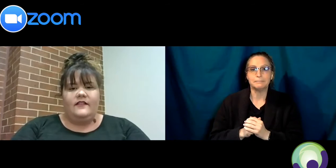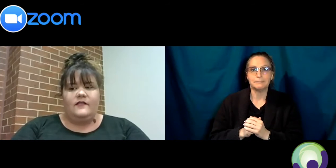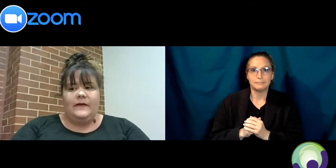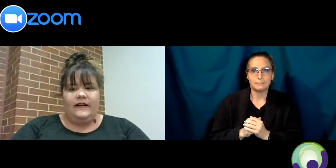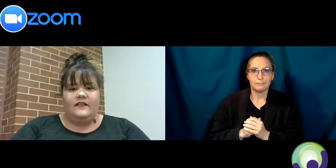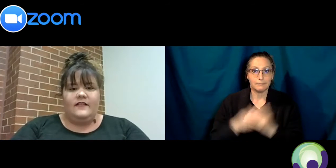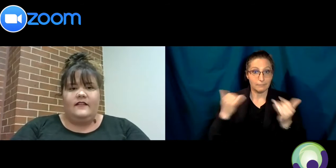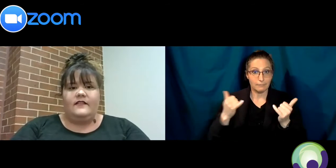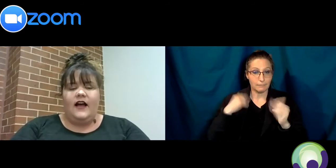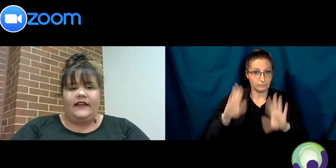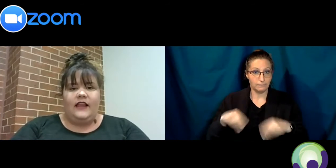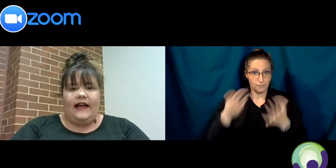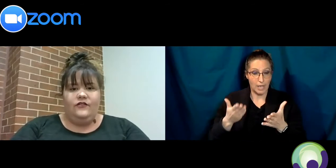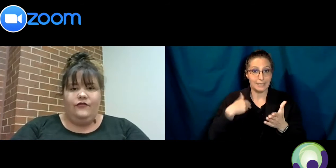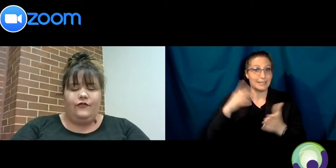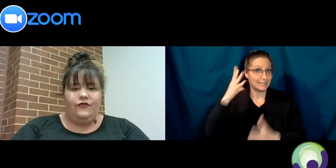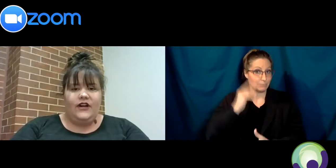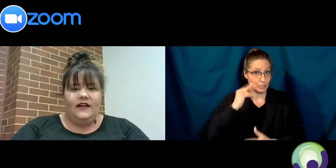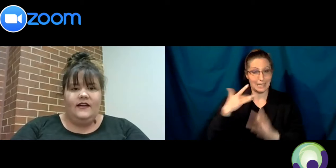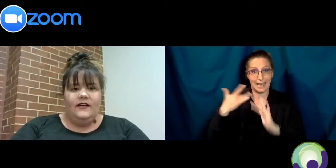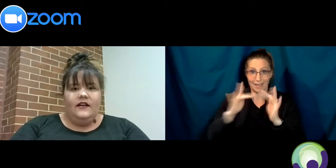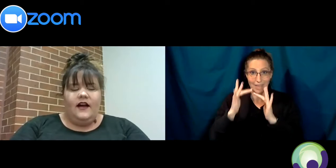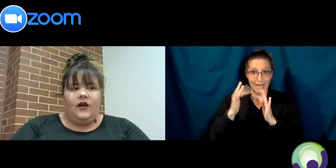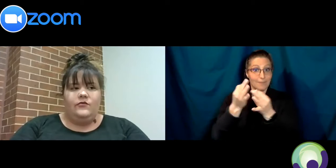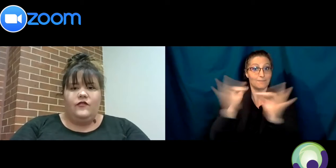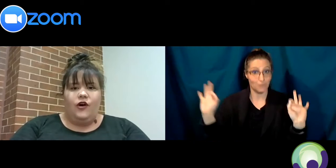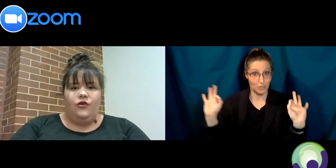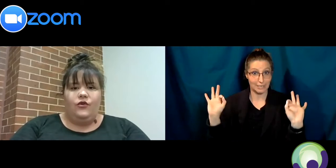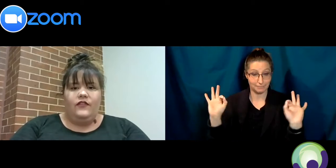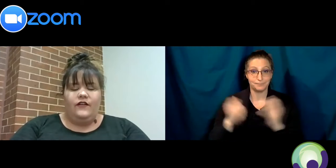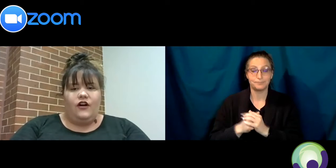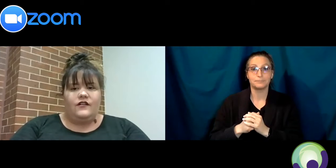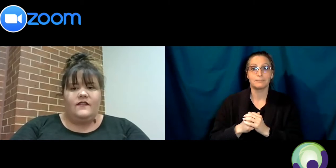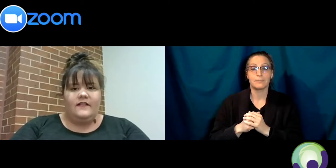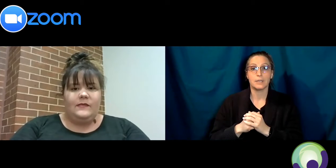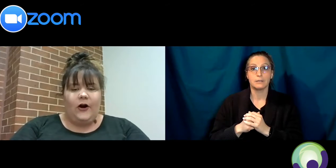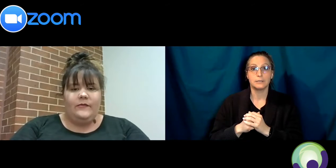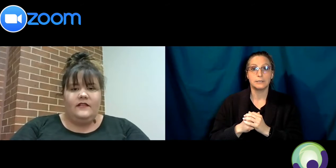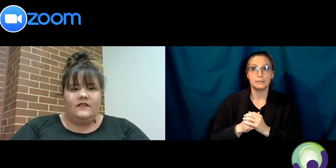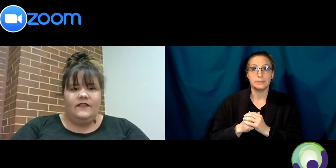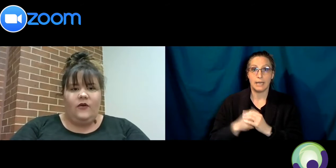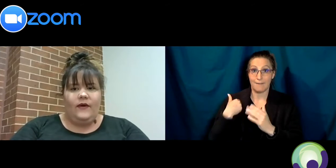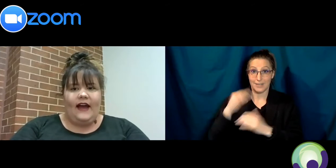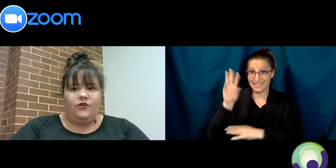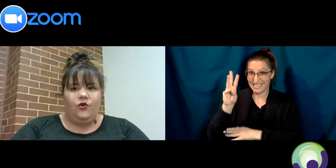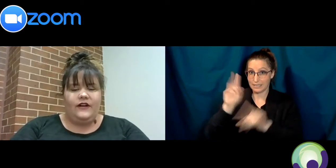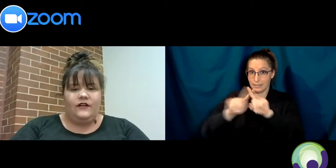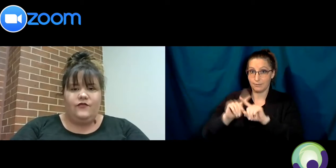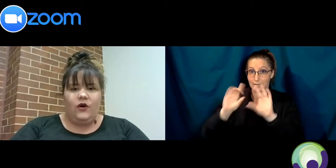experiences online for free. So there are six departments that we have recordings for